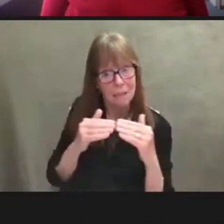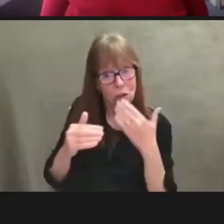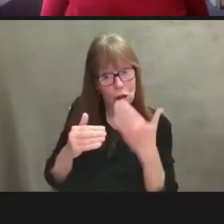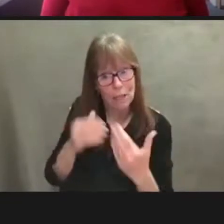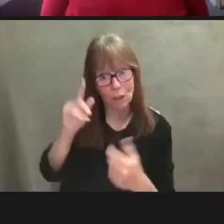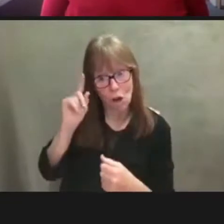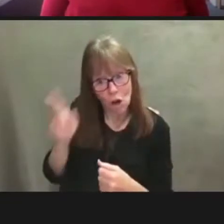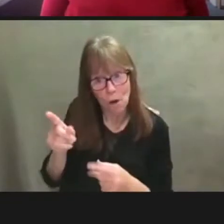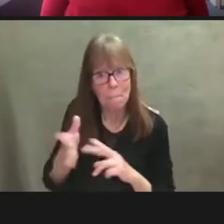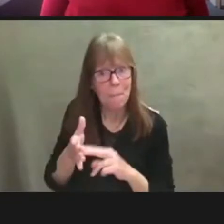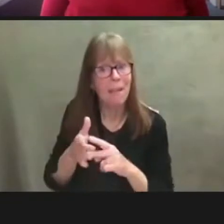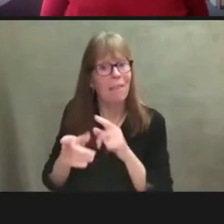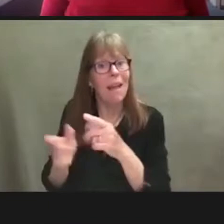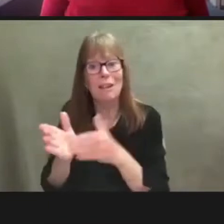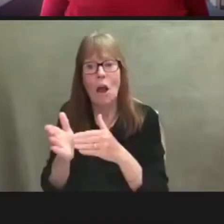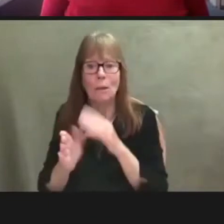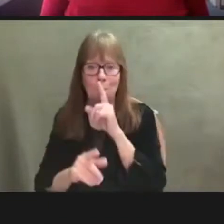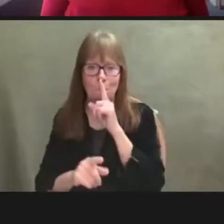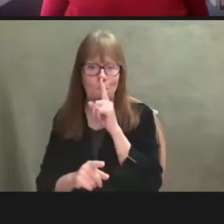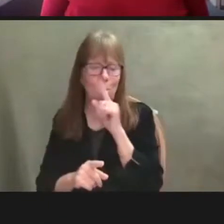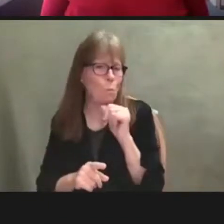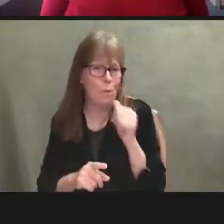Can you comment on the paradox of expectation and representation in healthcare.